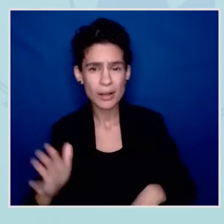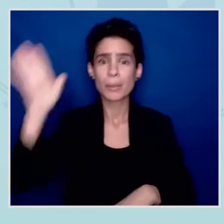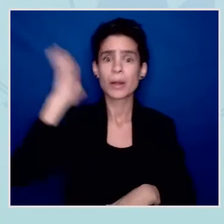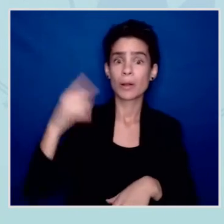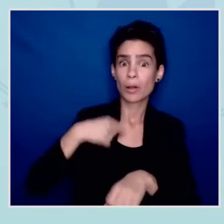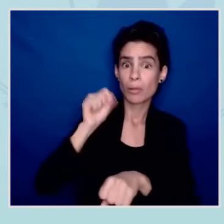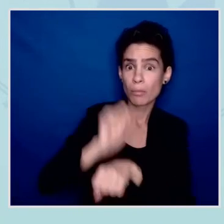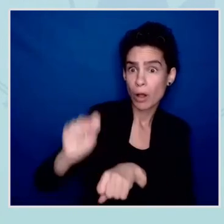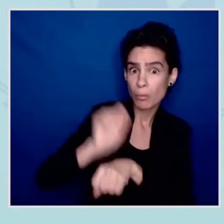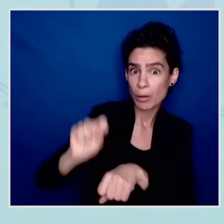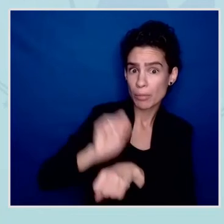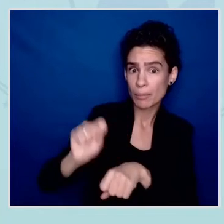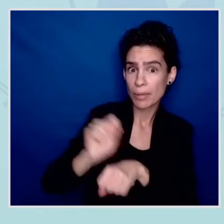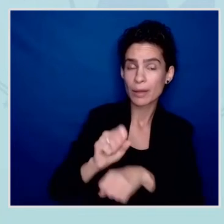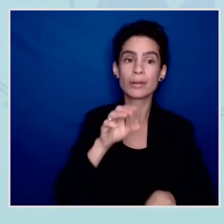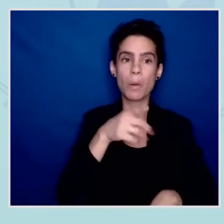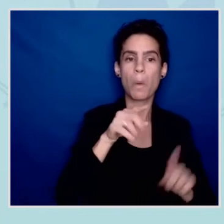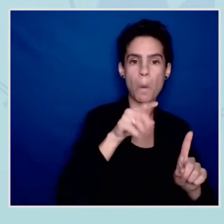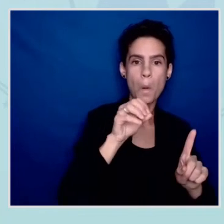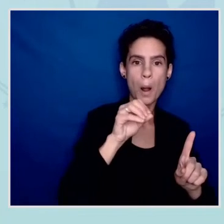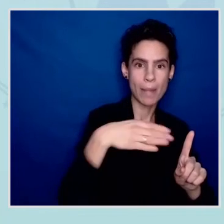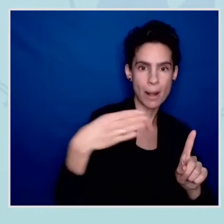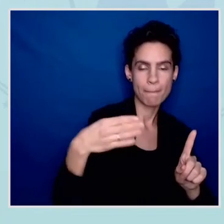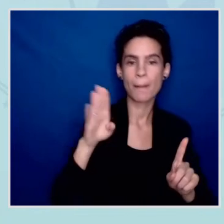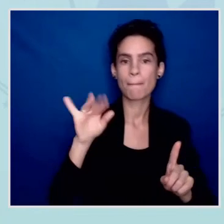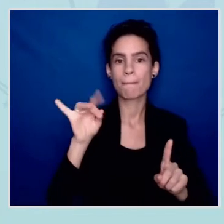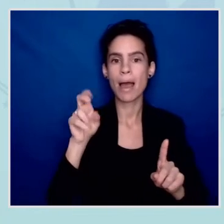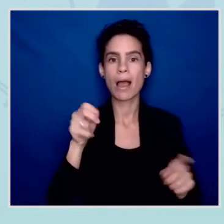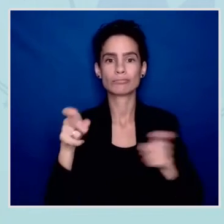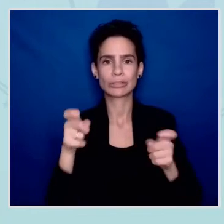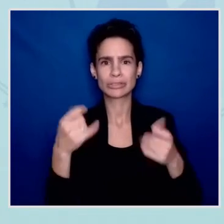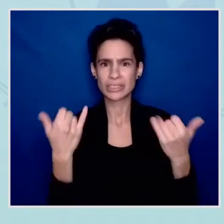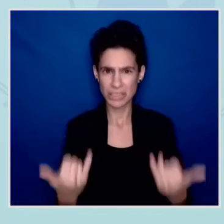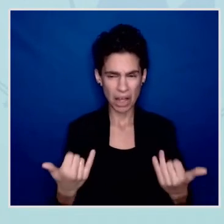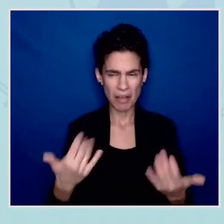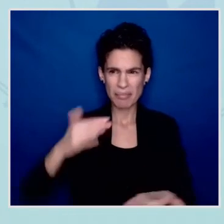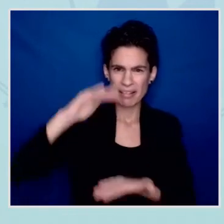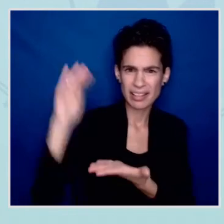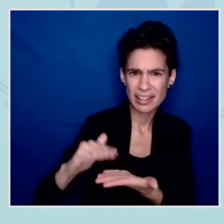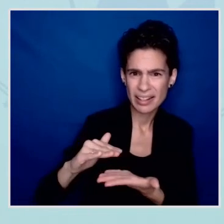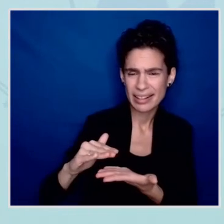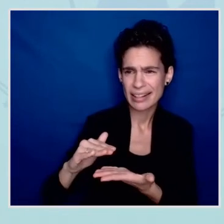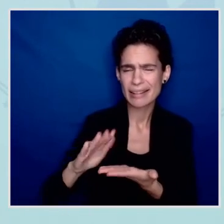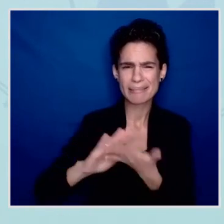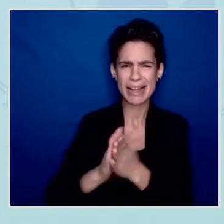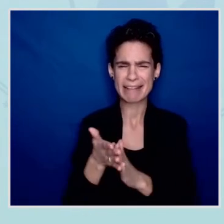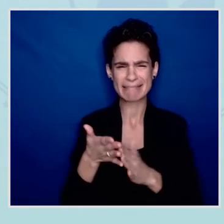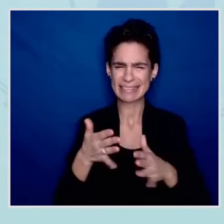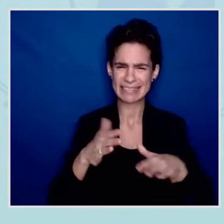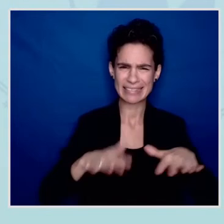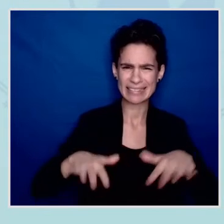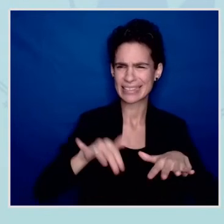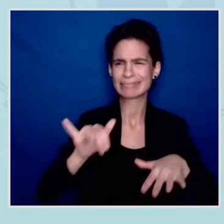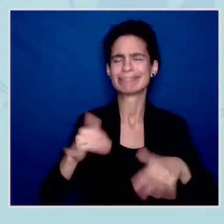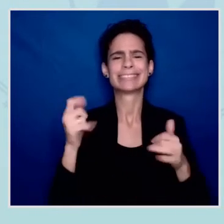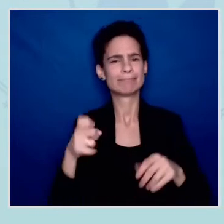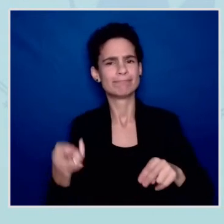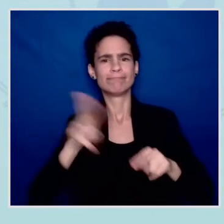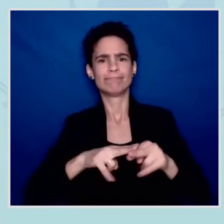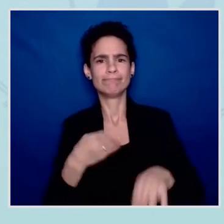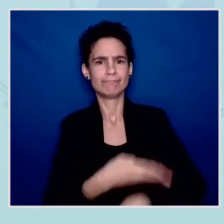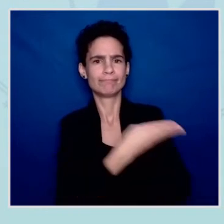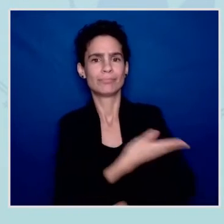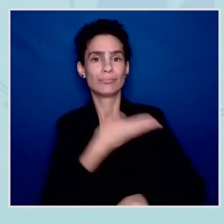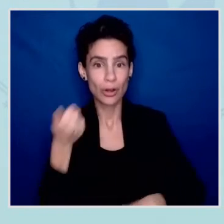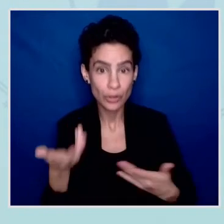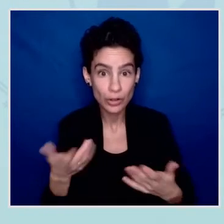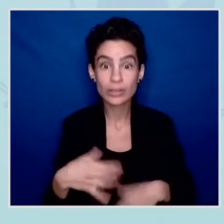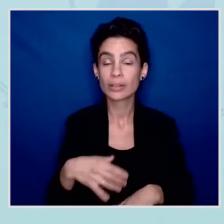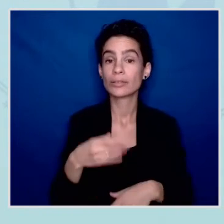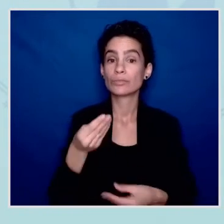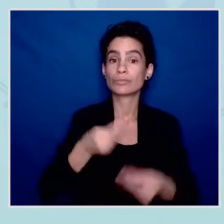MAKE SURE THAT WORKERS ARE PAID